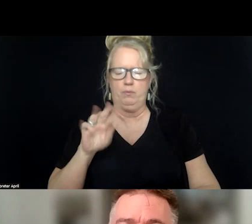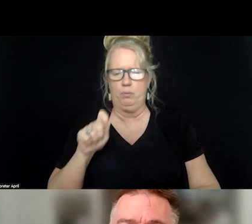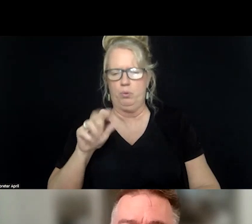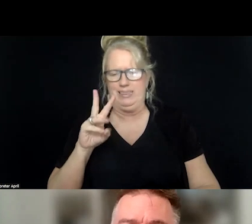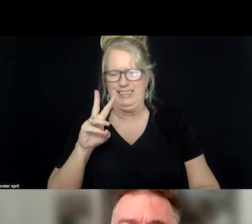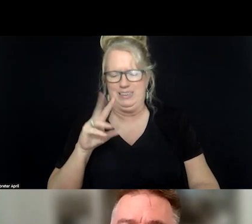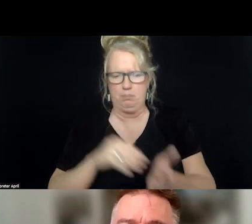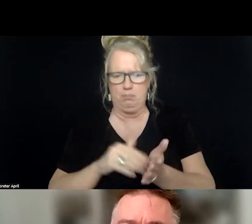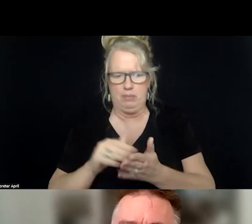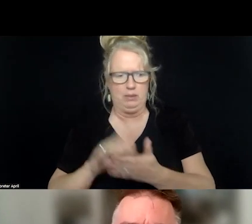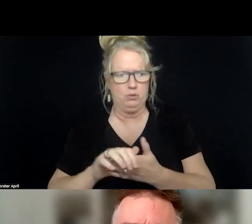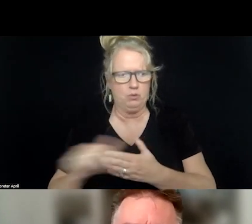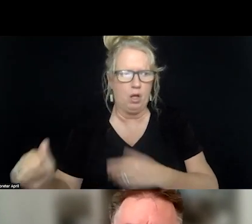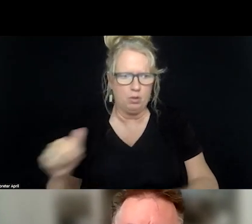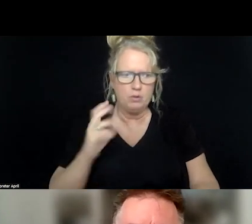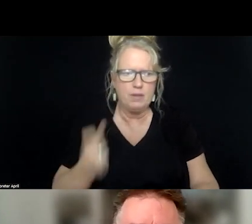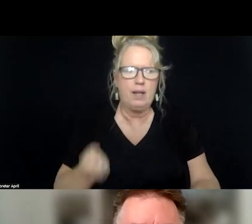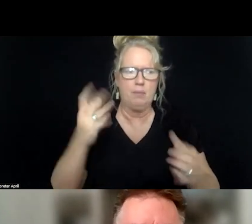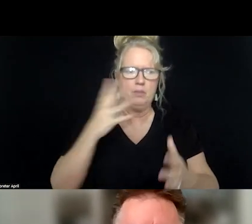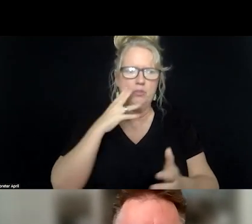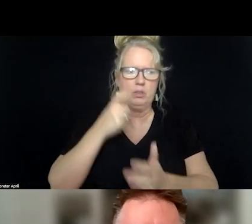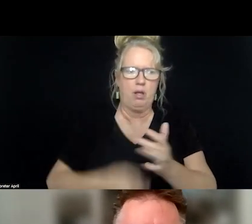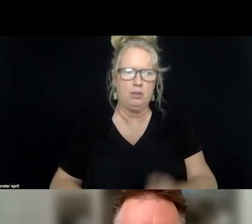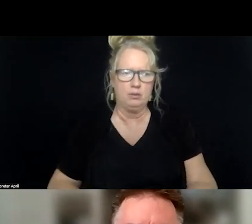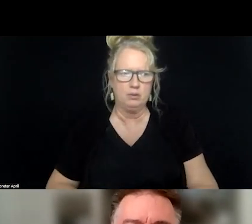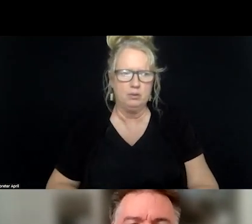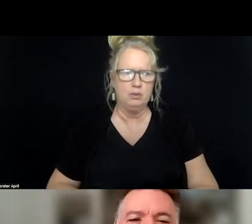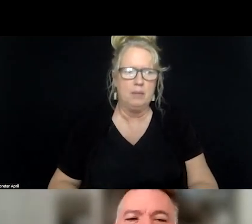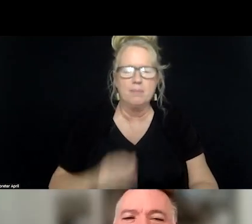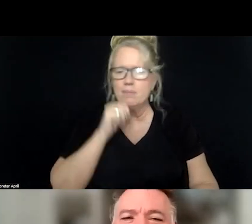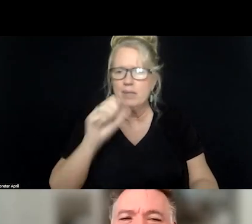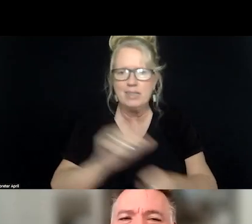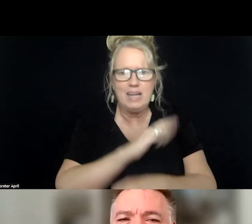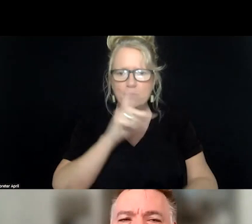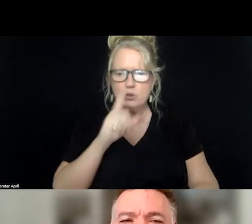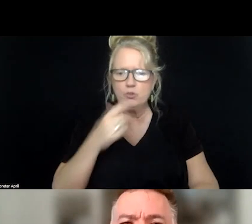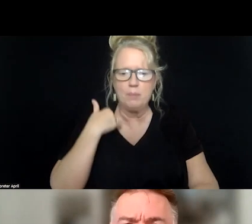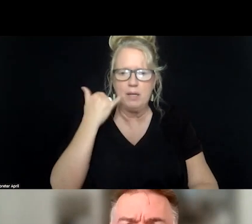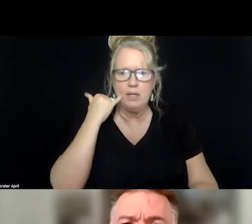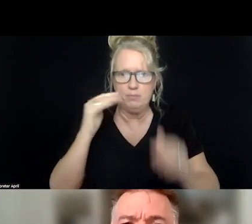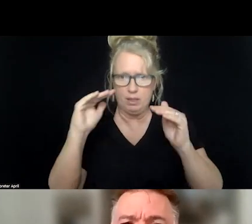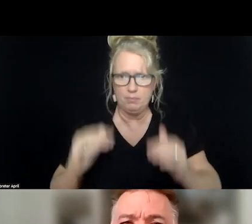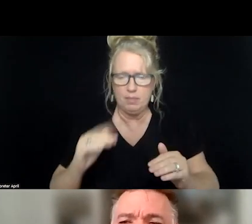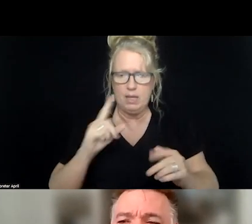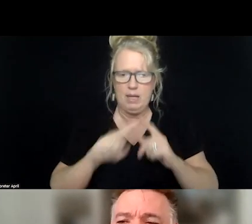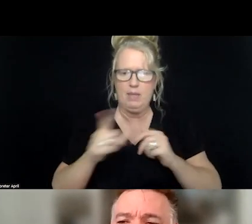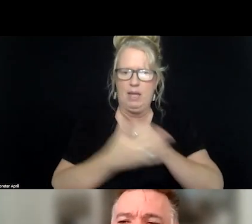DOLLARS IS WHAT IT WOULD COST ME. NOT THROUGH, BUT IF I COME DOWN AND I AM A COUNTY OR STATE OR